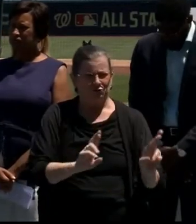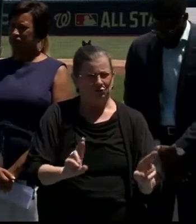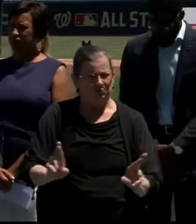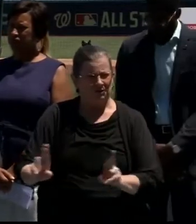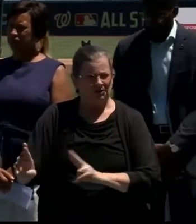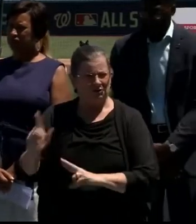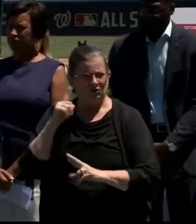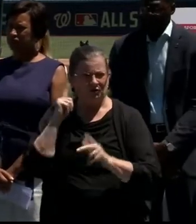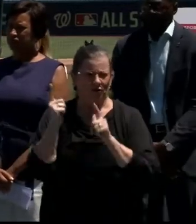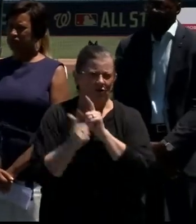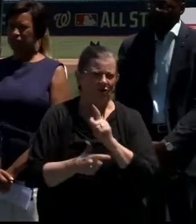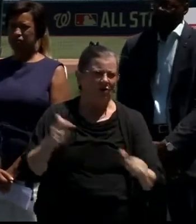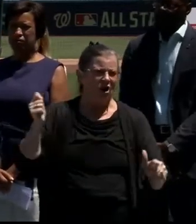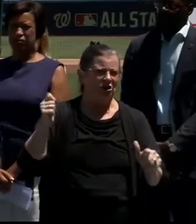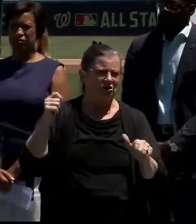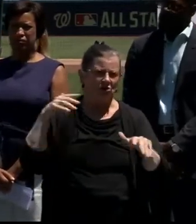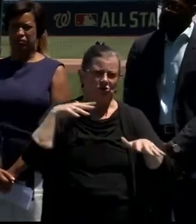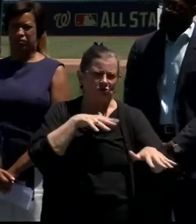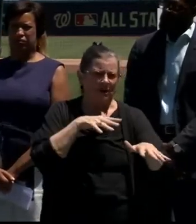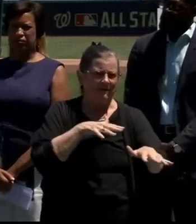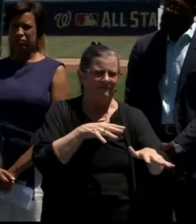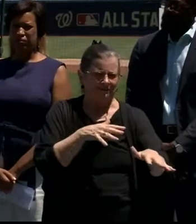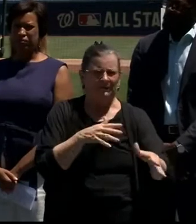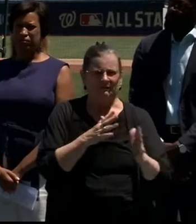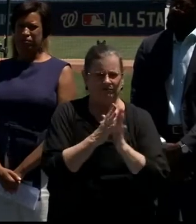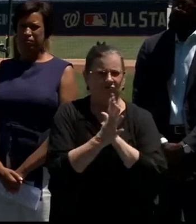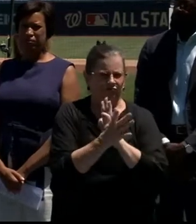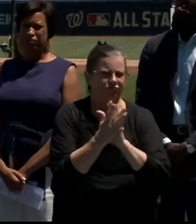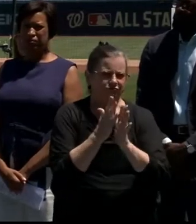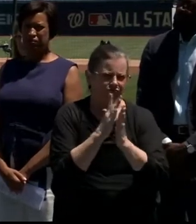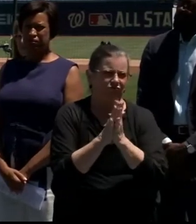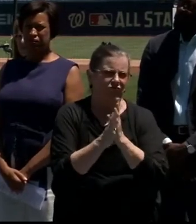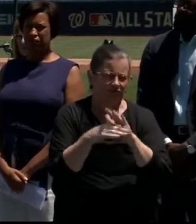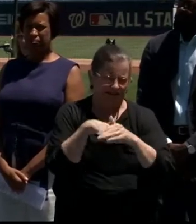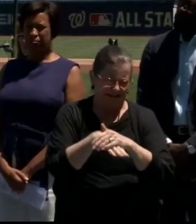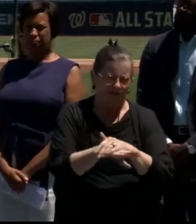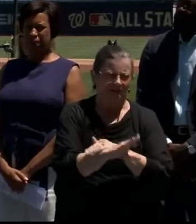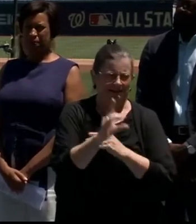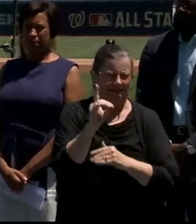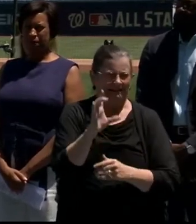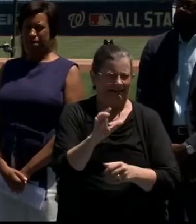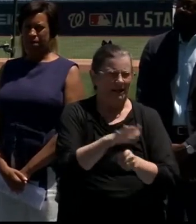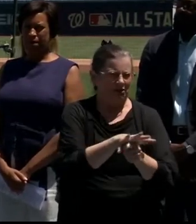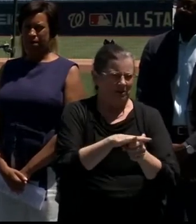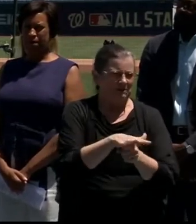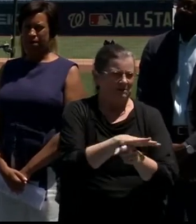FOR DELAYS AS THE CHIEF MENTIONED. AS THE MAYOR SAID AND AS THE CHIEF REITERATED IF YOU ARE